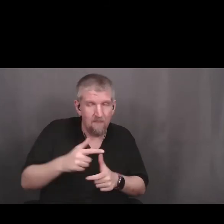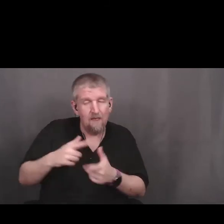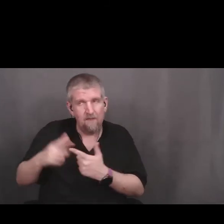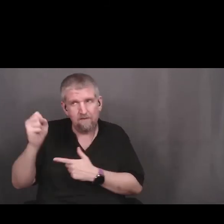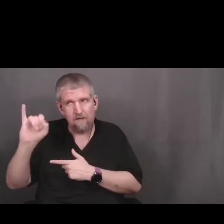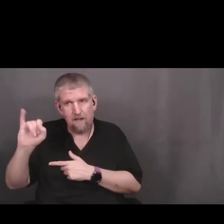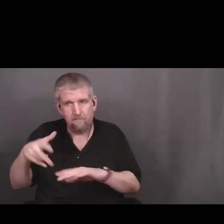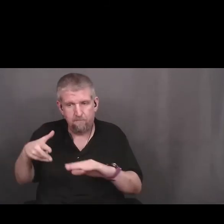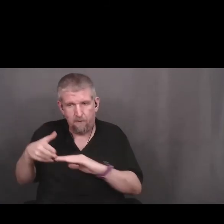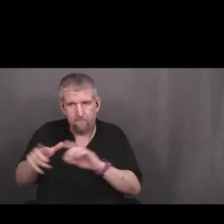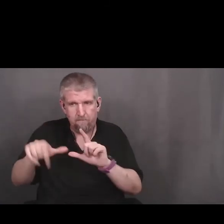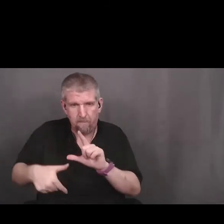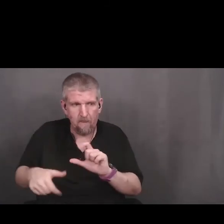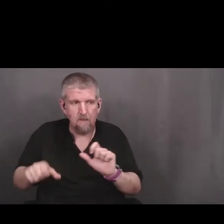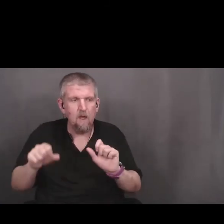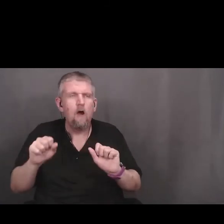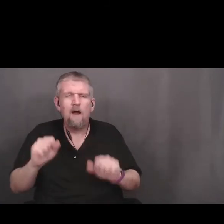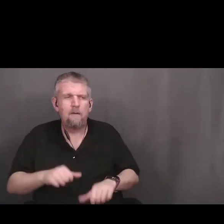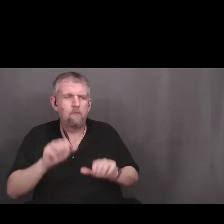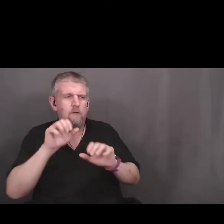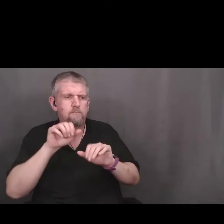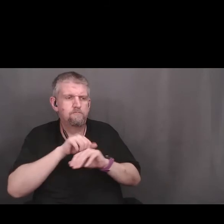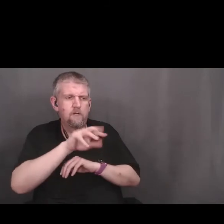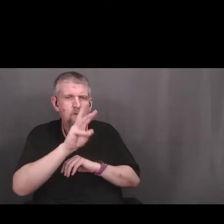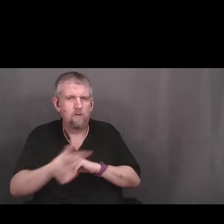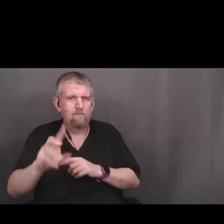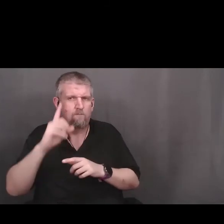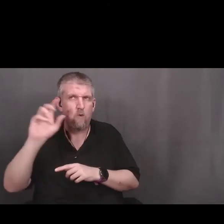I'm actually going to post a link to social security's flyer